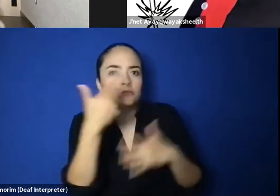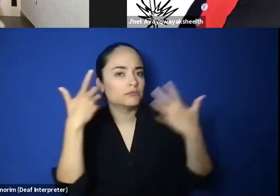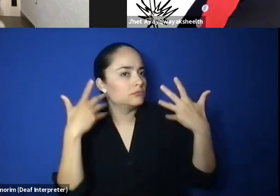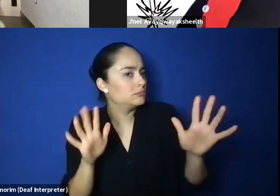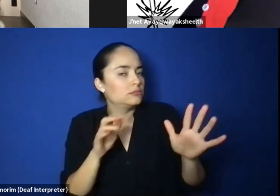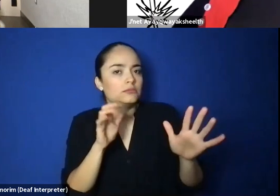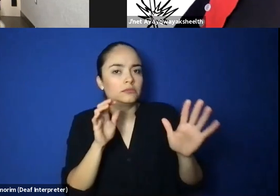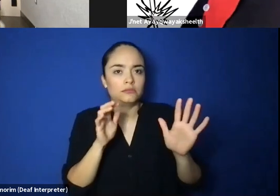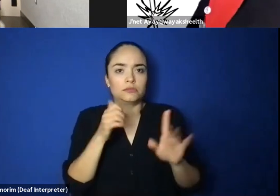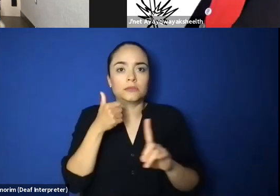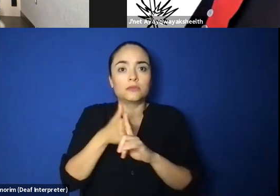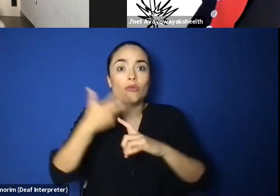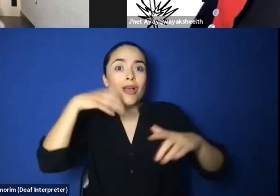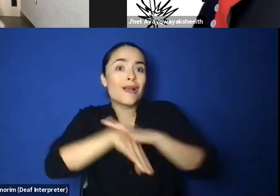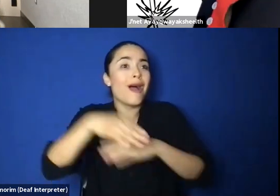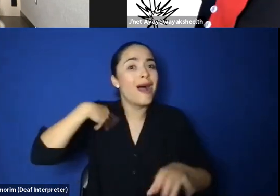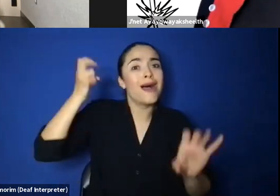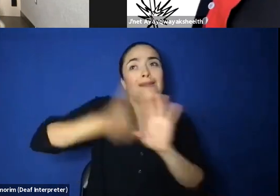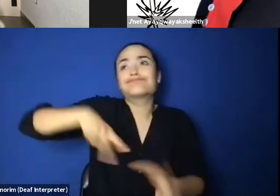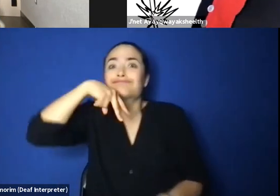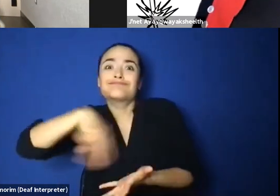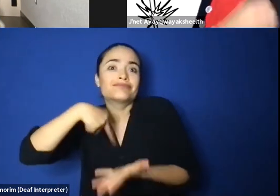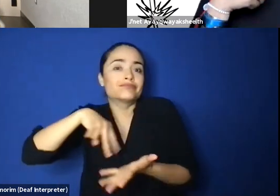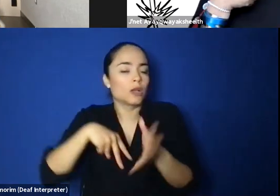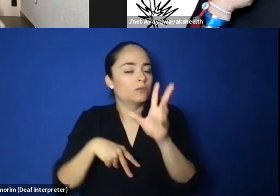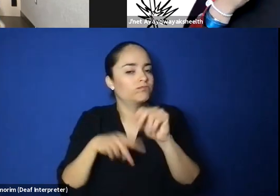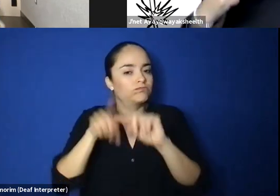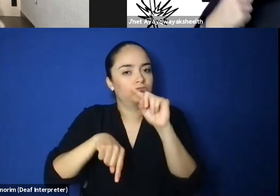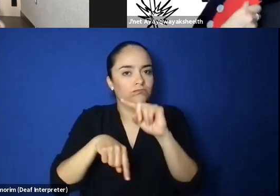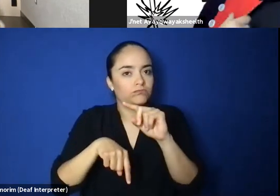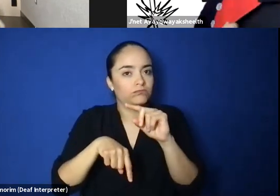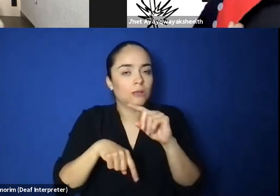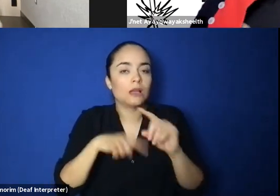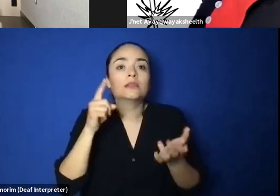when they'll invite you out to dance in that space, and they call that song the intertribal,